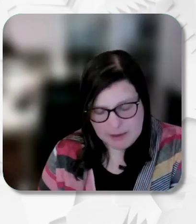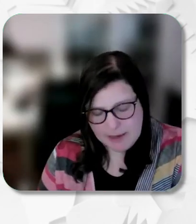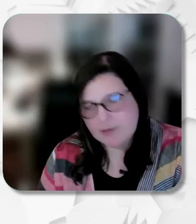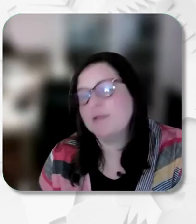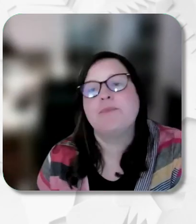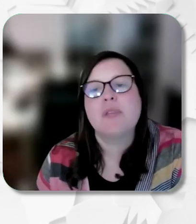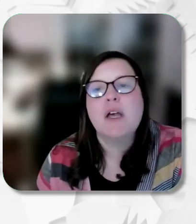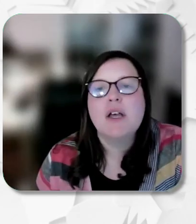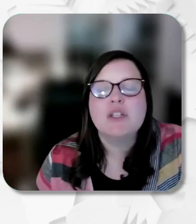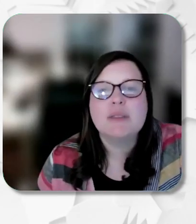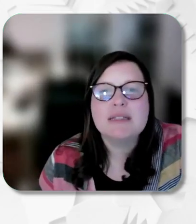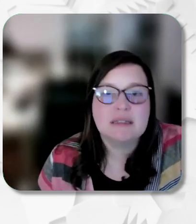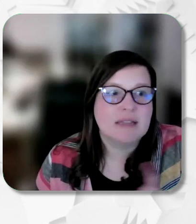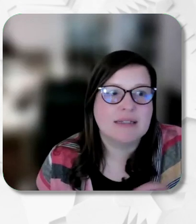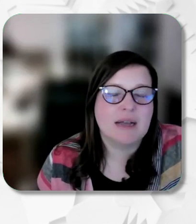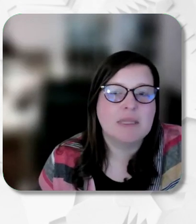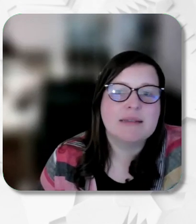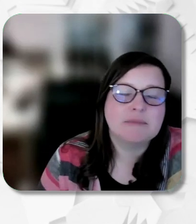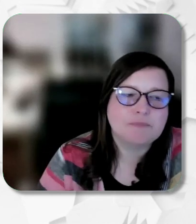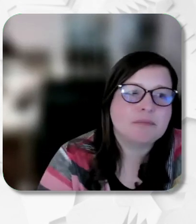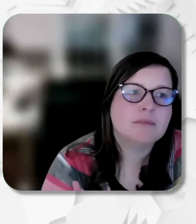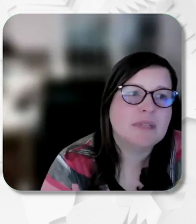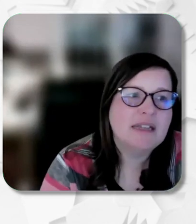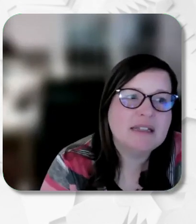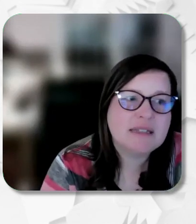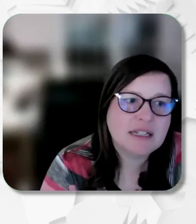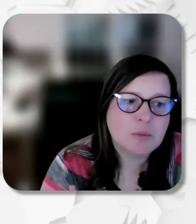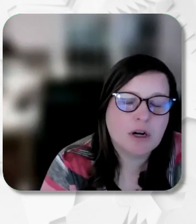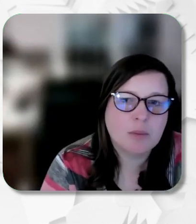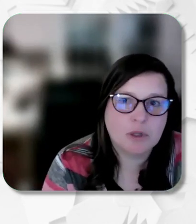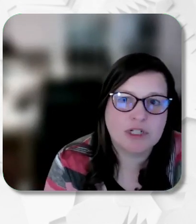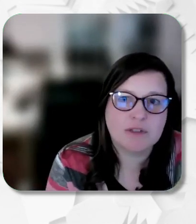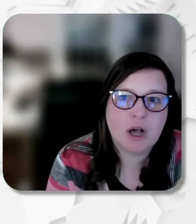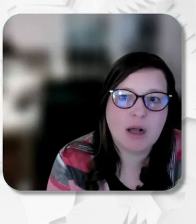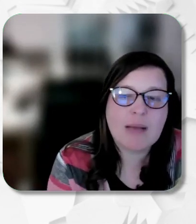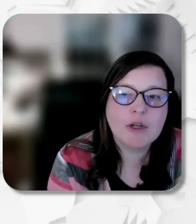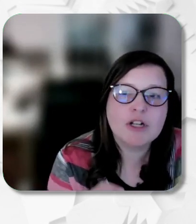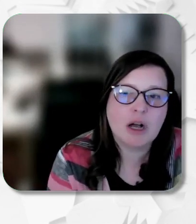about next. So in this next slide please. In this next part portion of the talk I'm going to talk